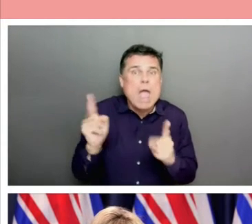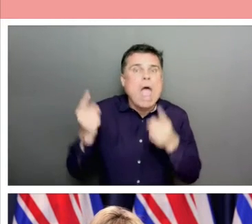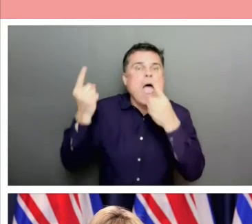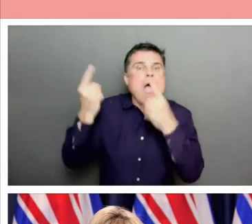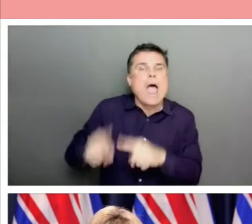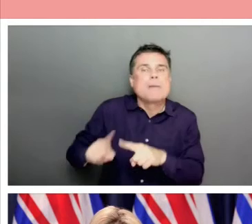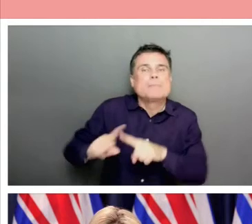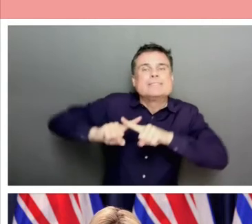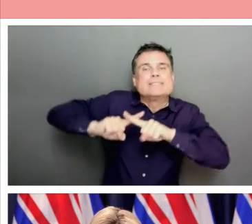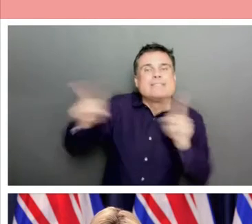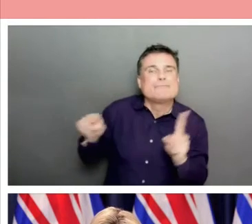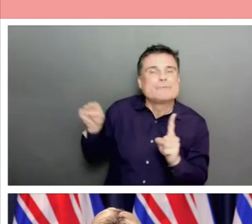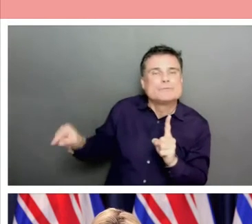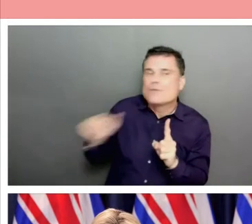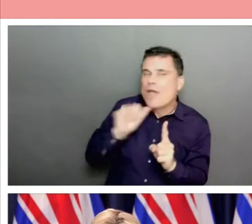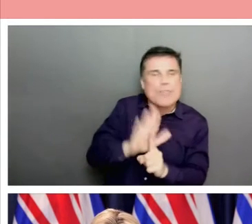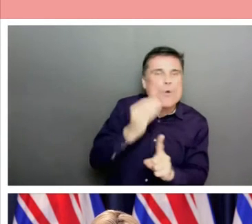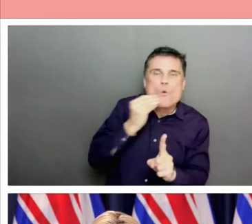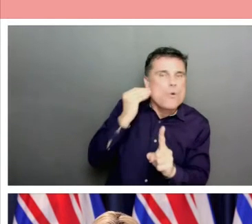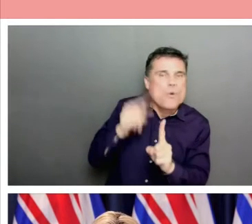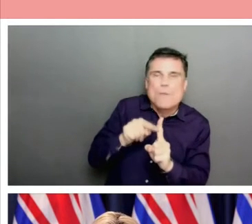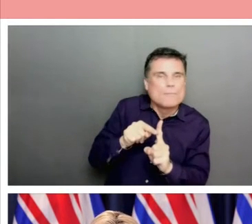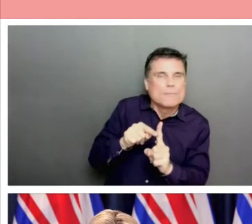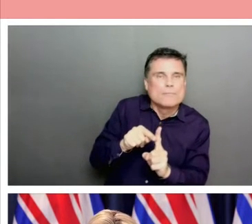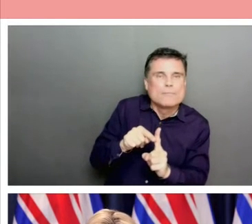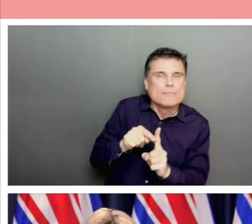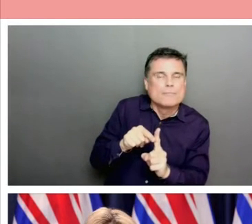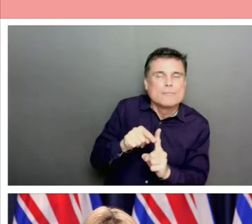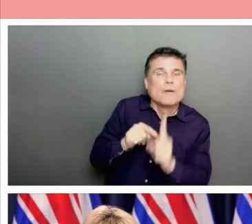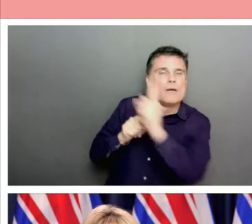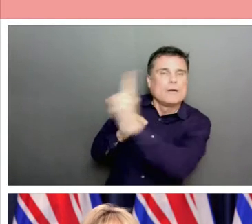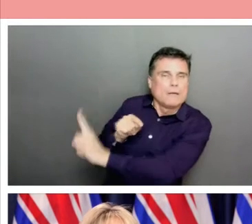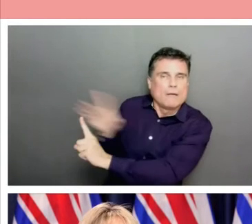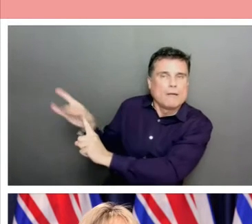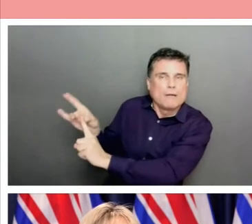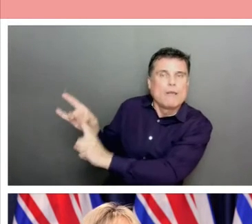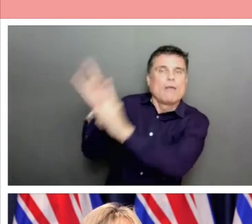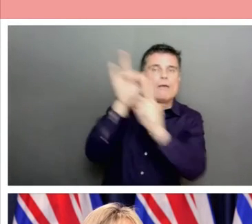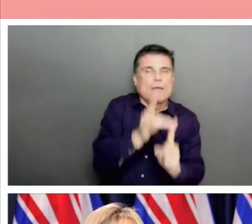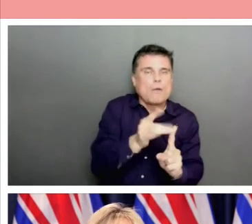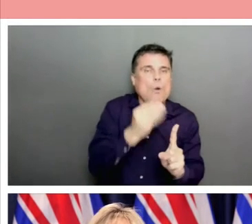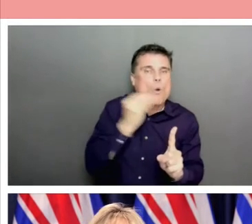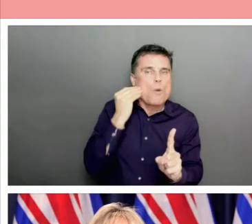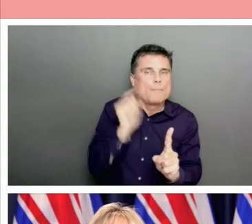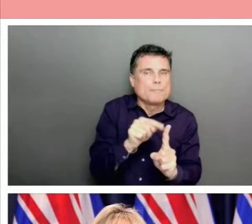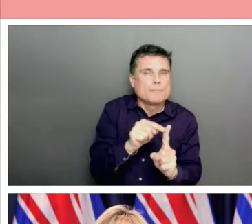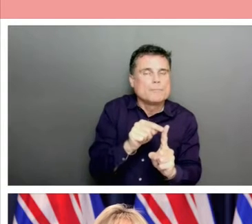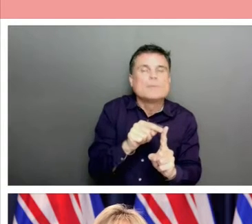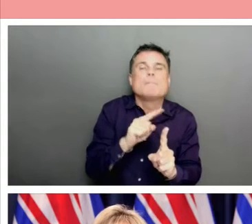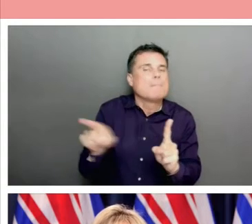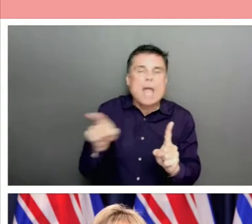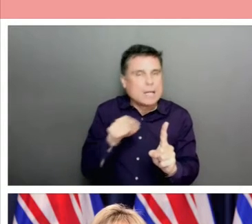they work in different areas from where they live. But it does give you a good representation of